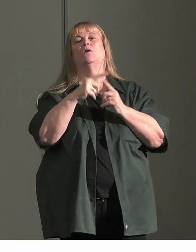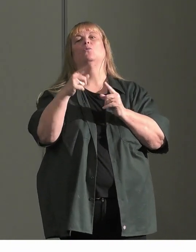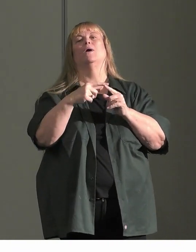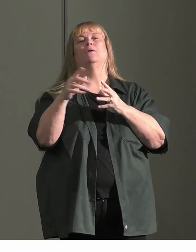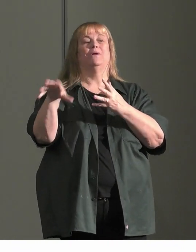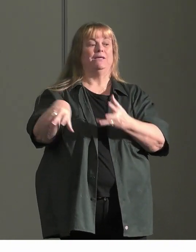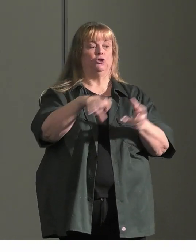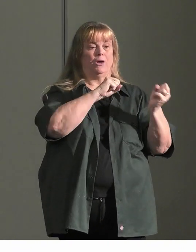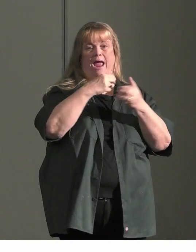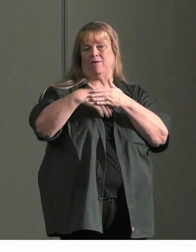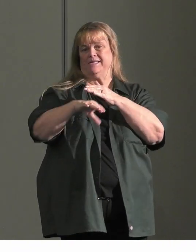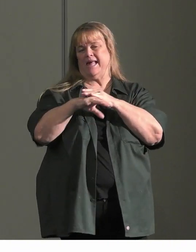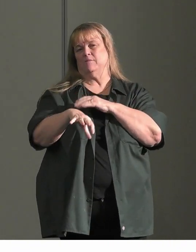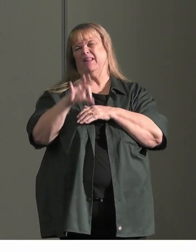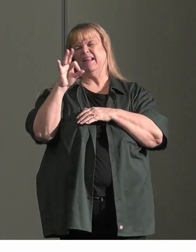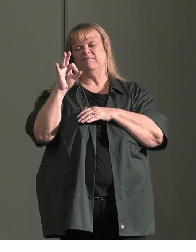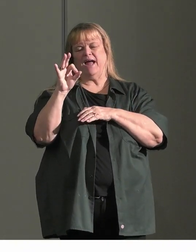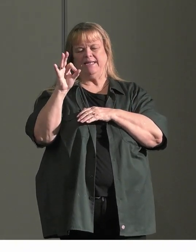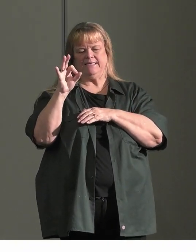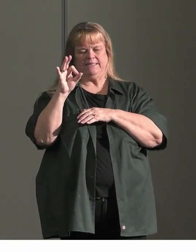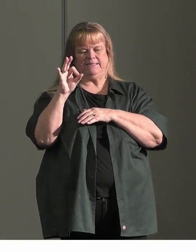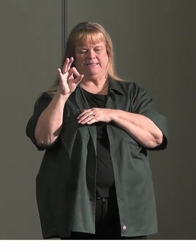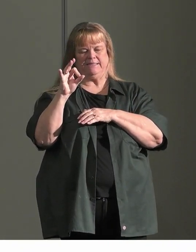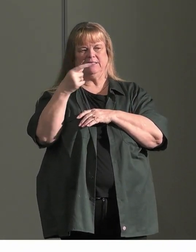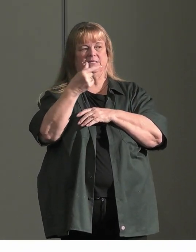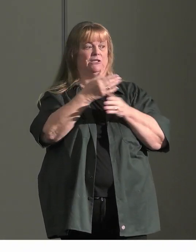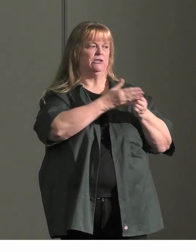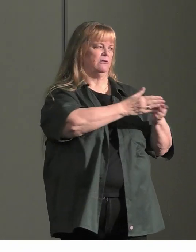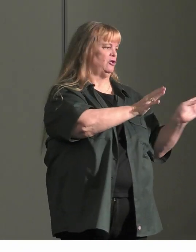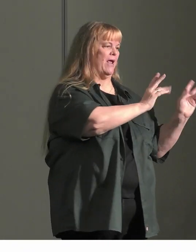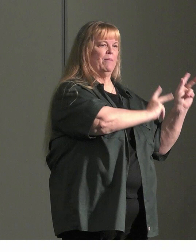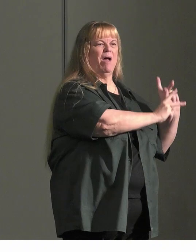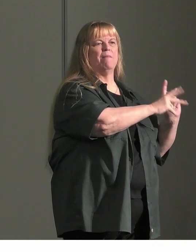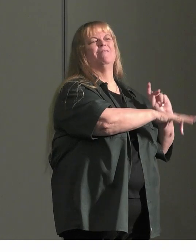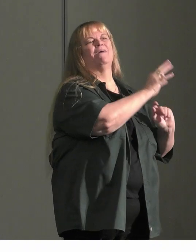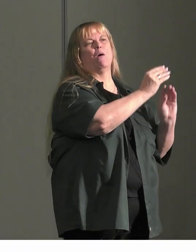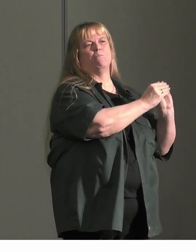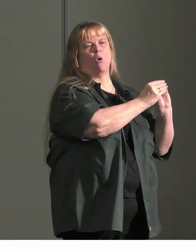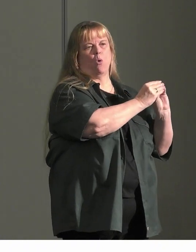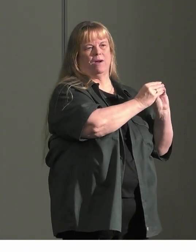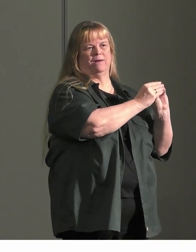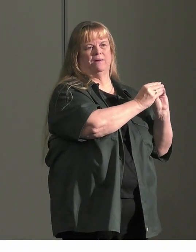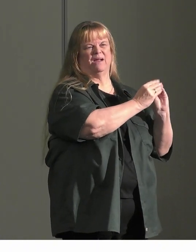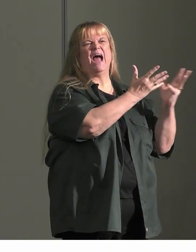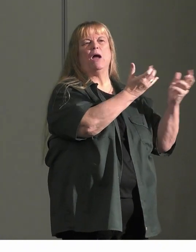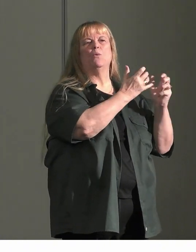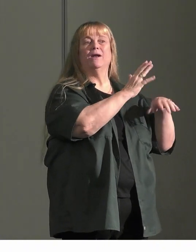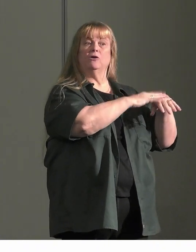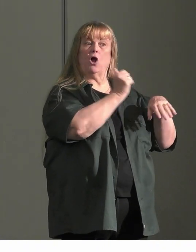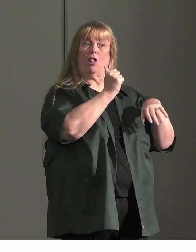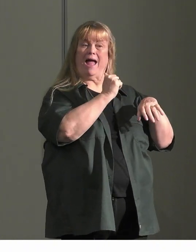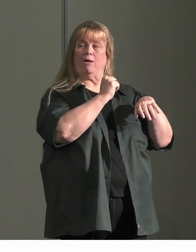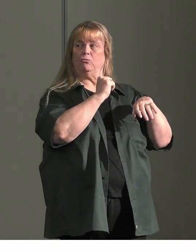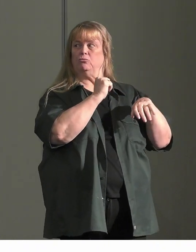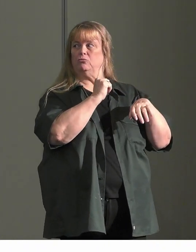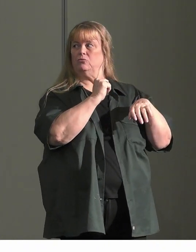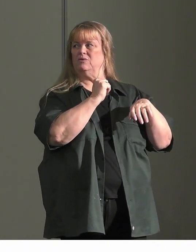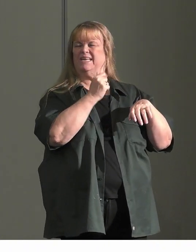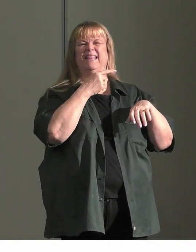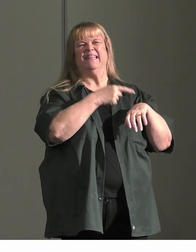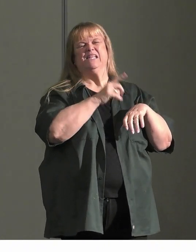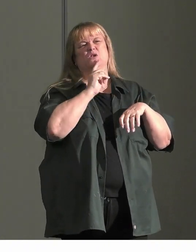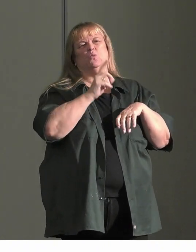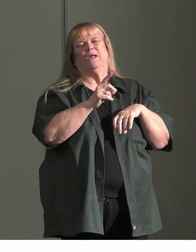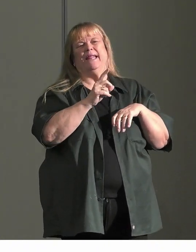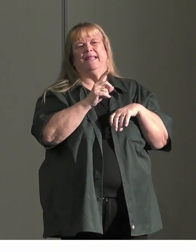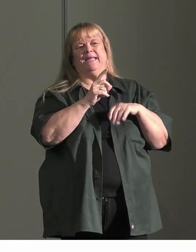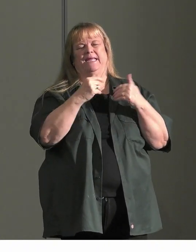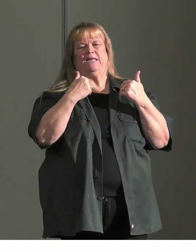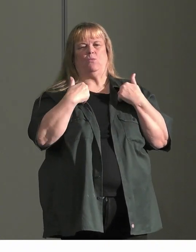accessibility findings, the Gen pop users found more. I want to call out this is -- we had one